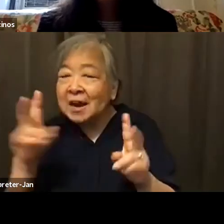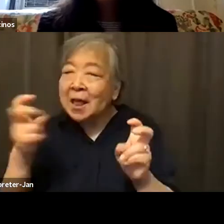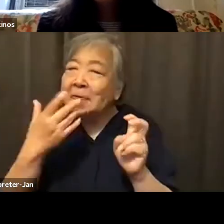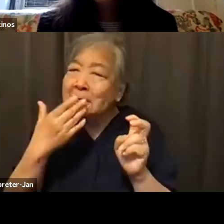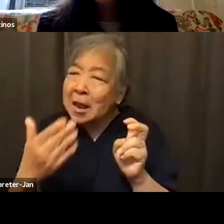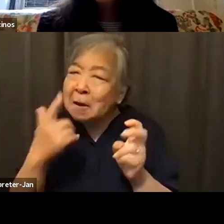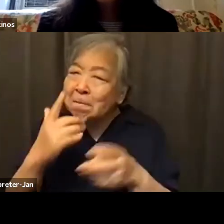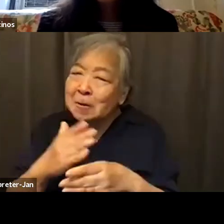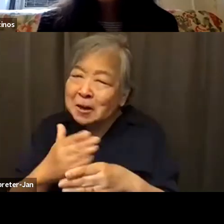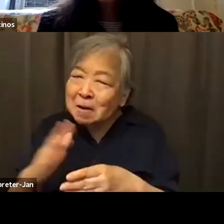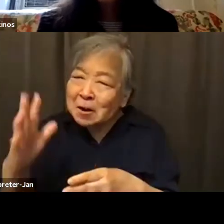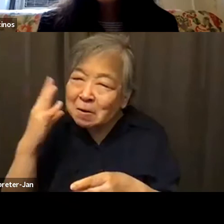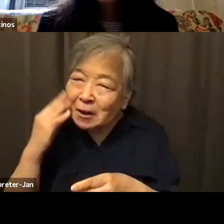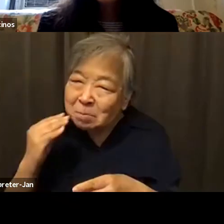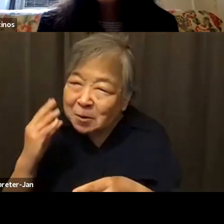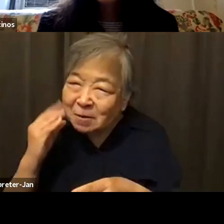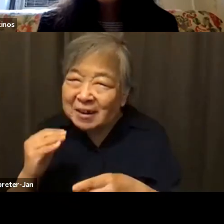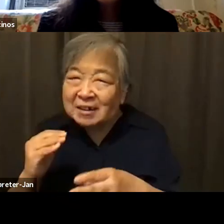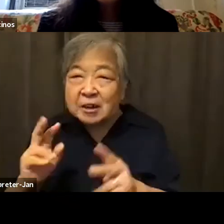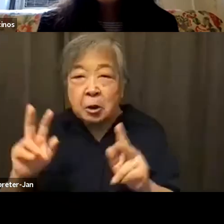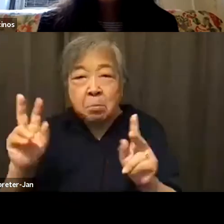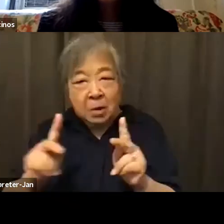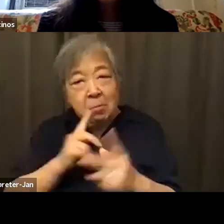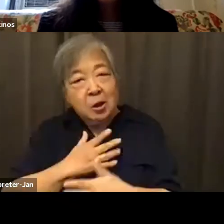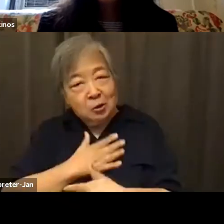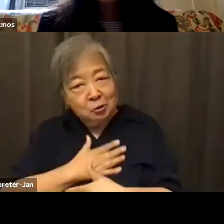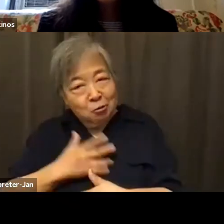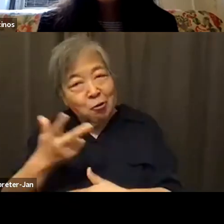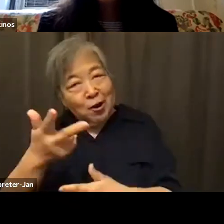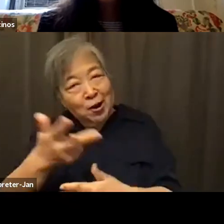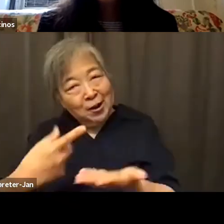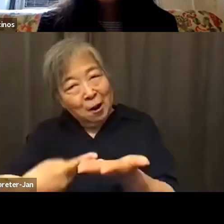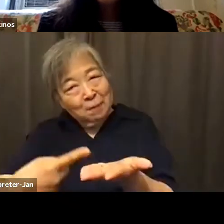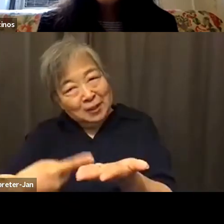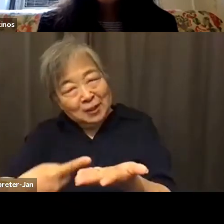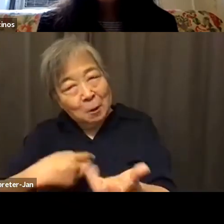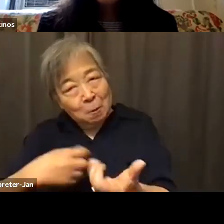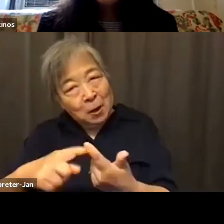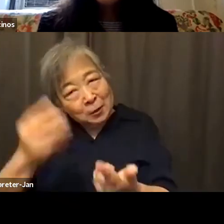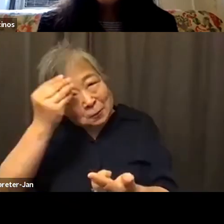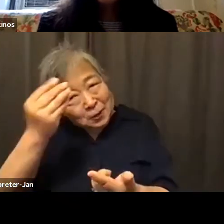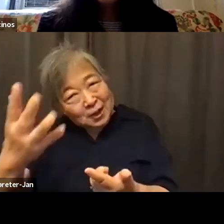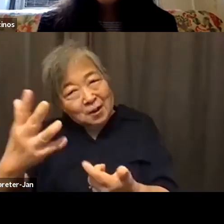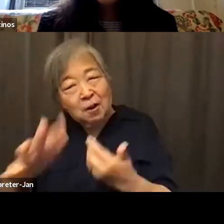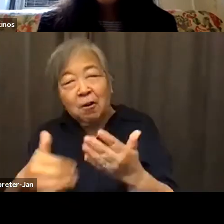are really enjoying the conversations so I just wanted to share that with all of you, and